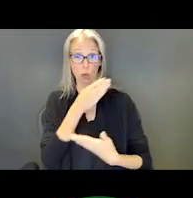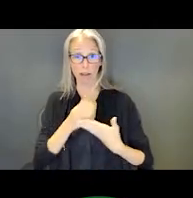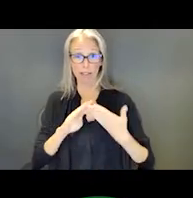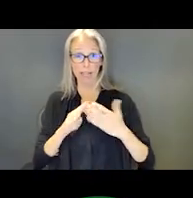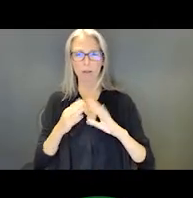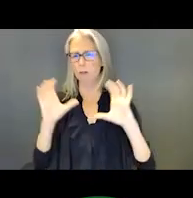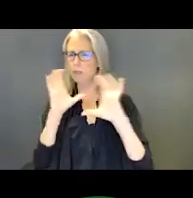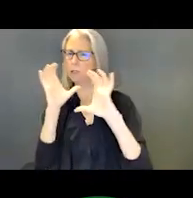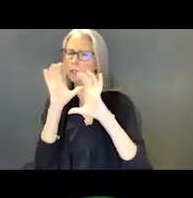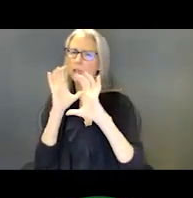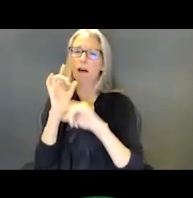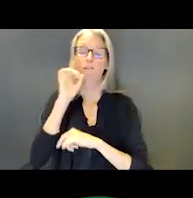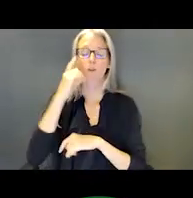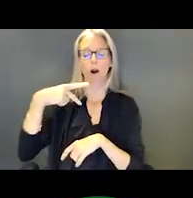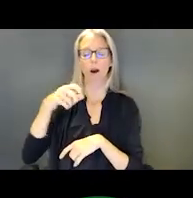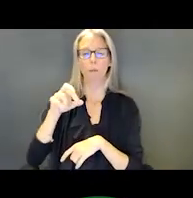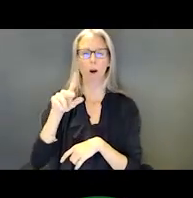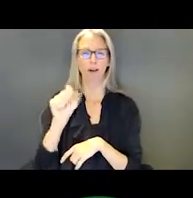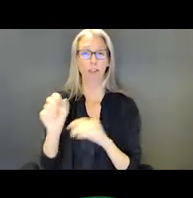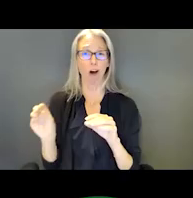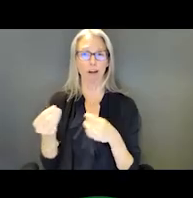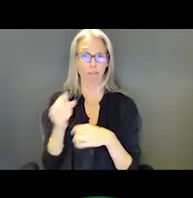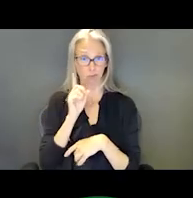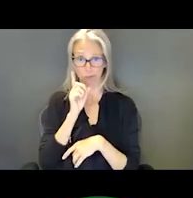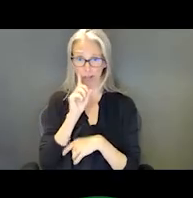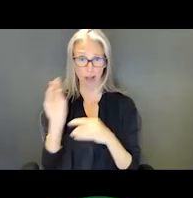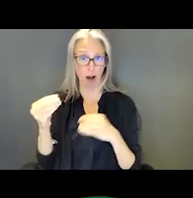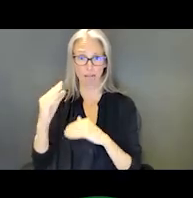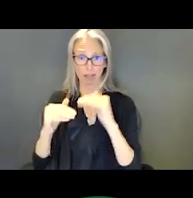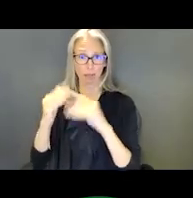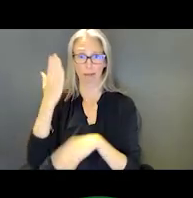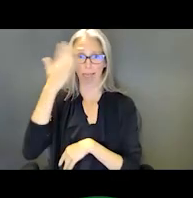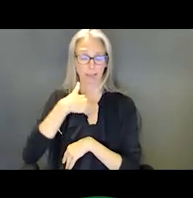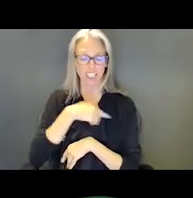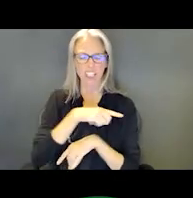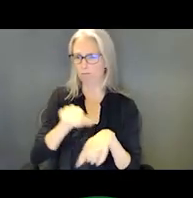have been working with Craig for the last 13 years since I moved into the Smithage area